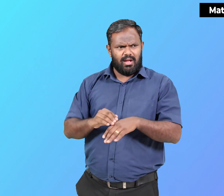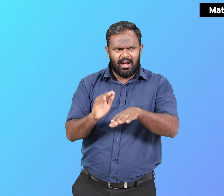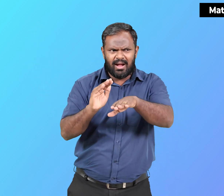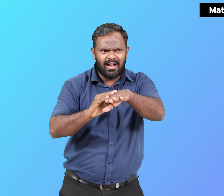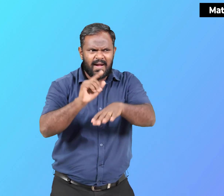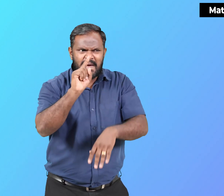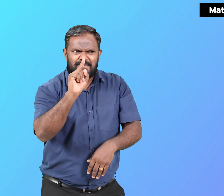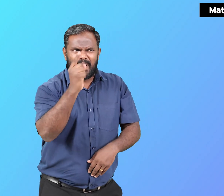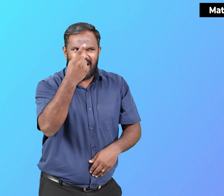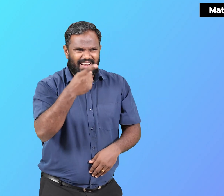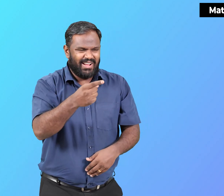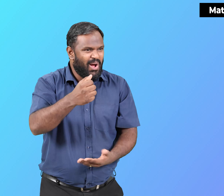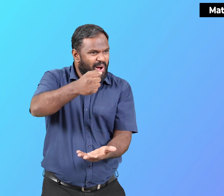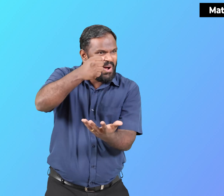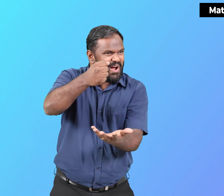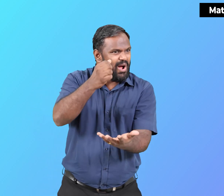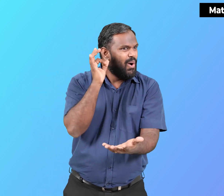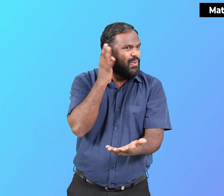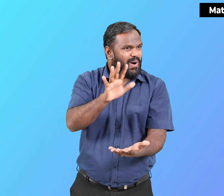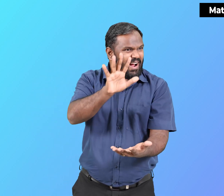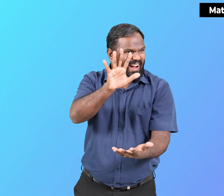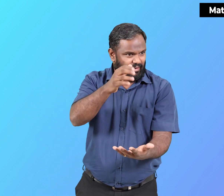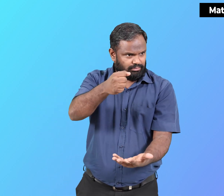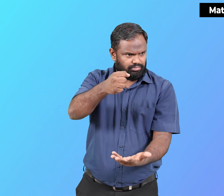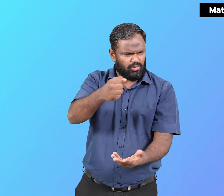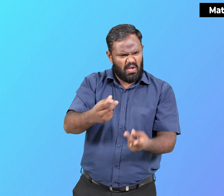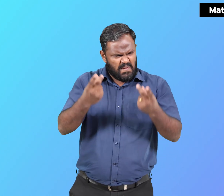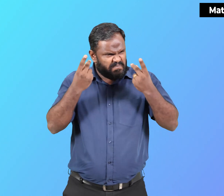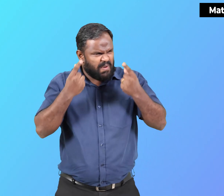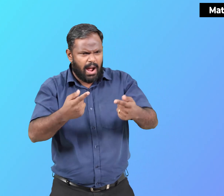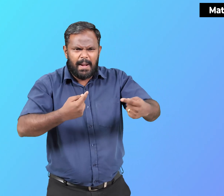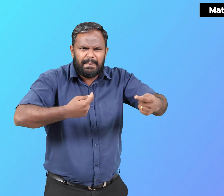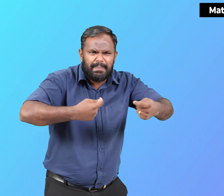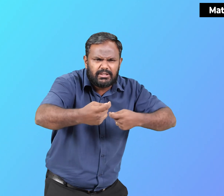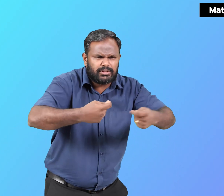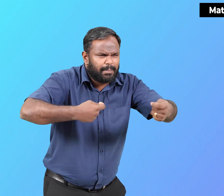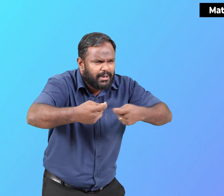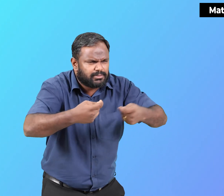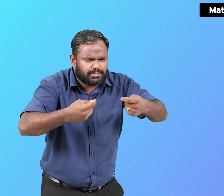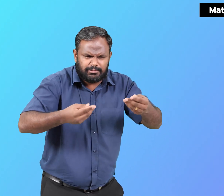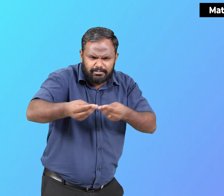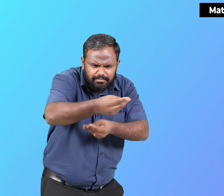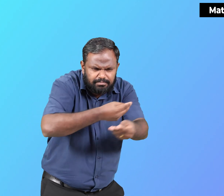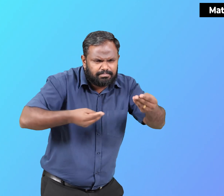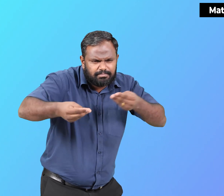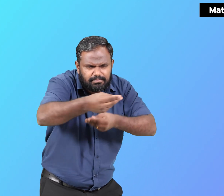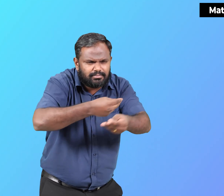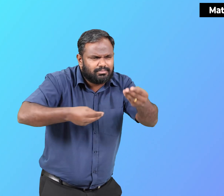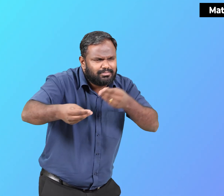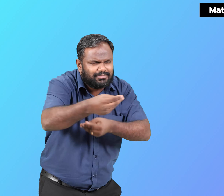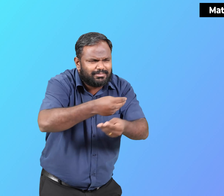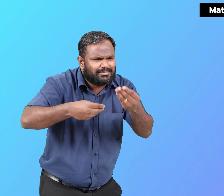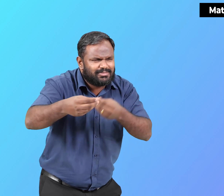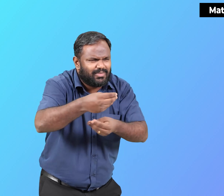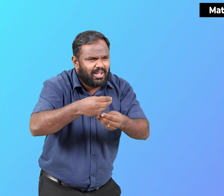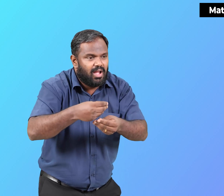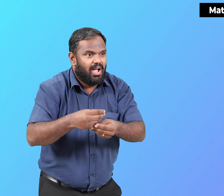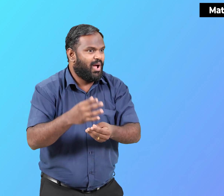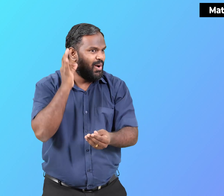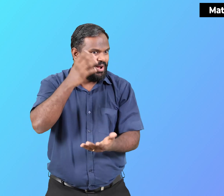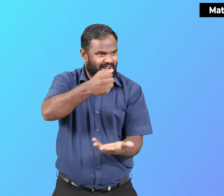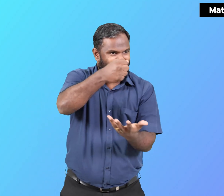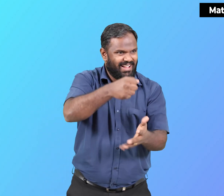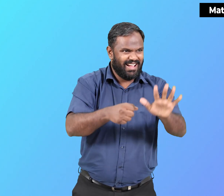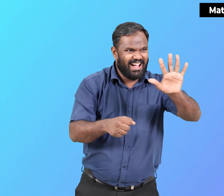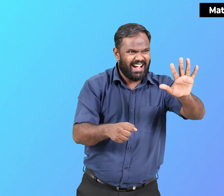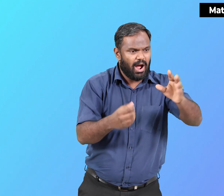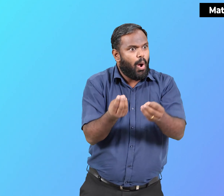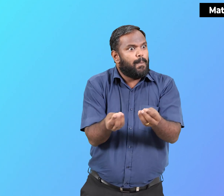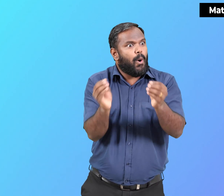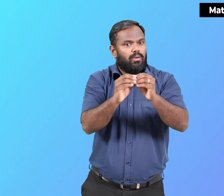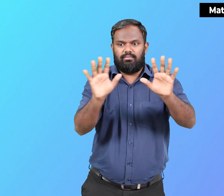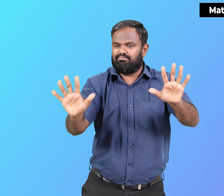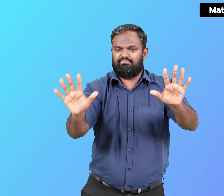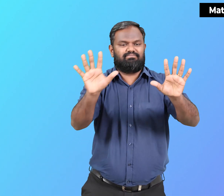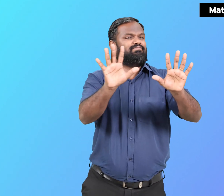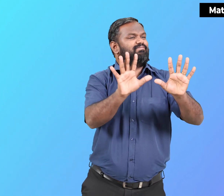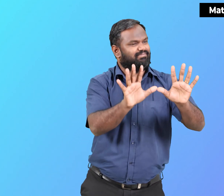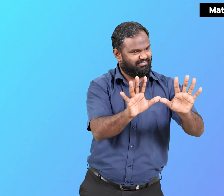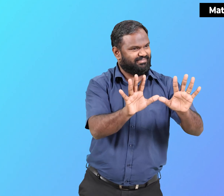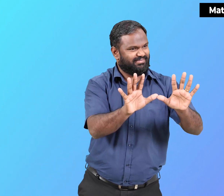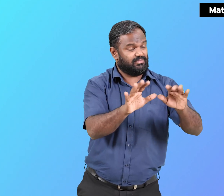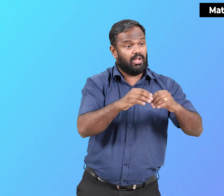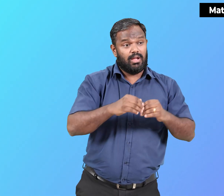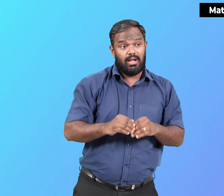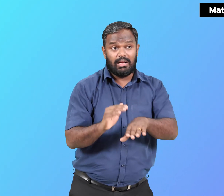The servant who was given five bags went quickly to invest the money. Those five bags of money earned five more.